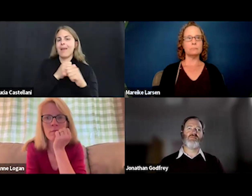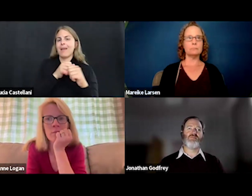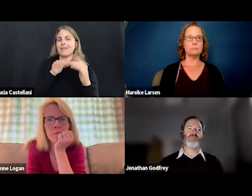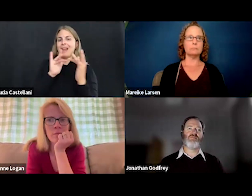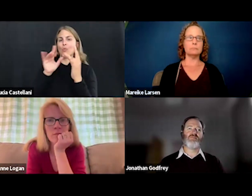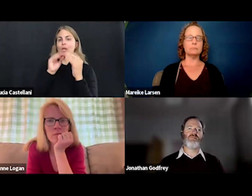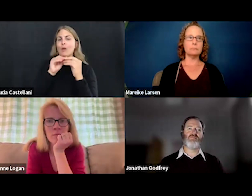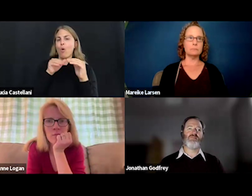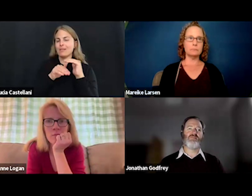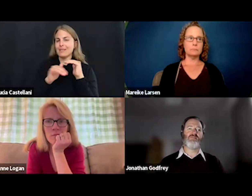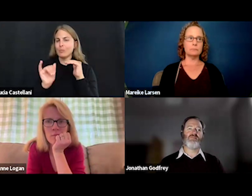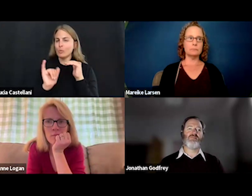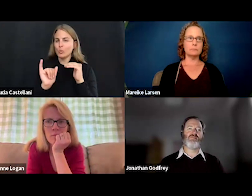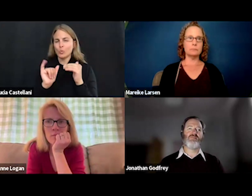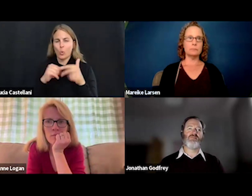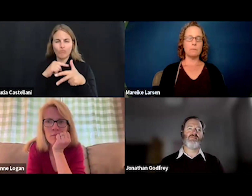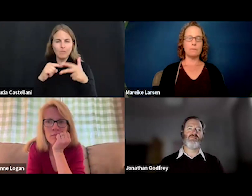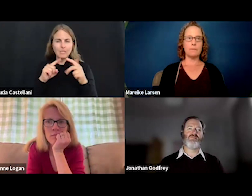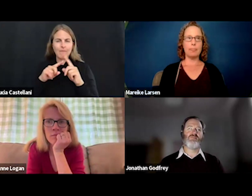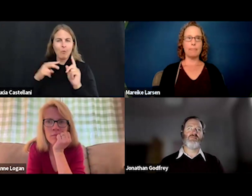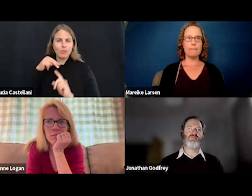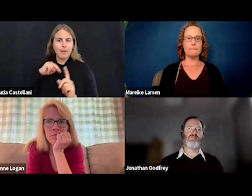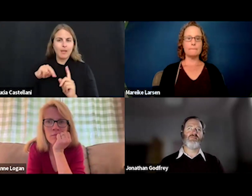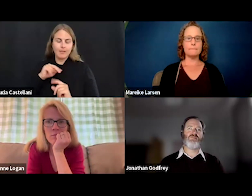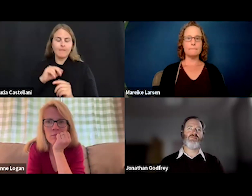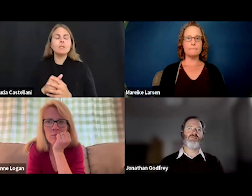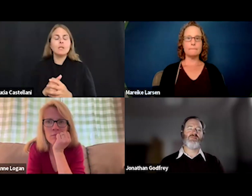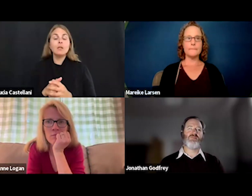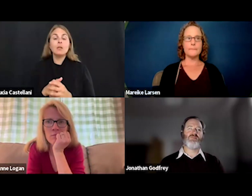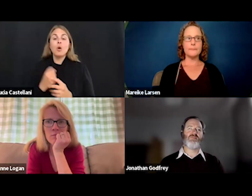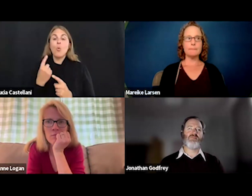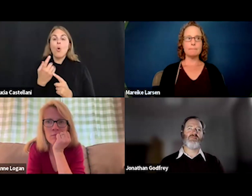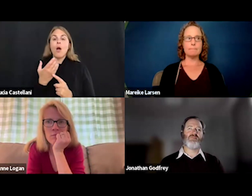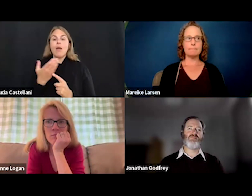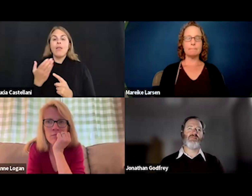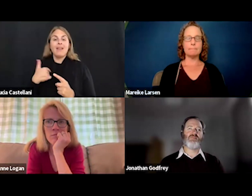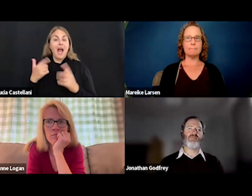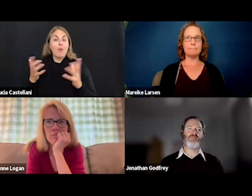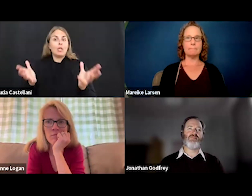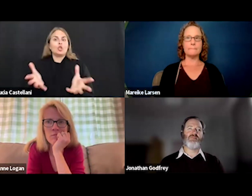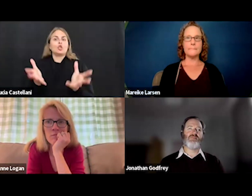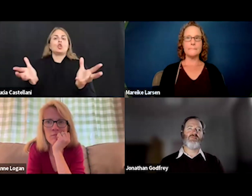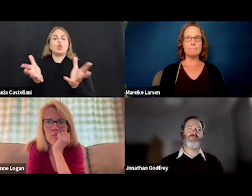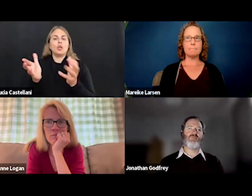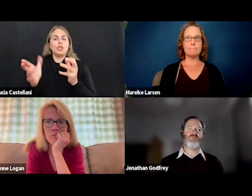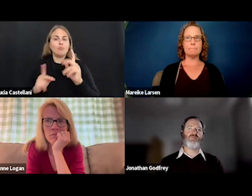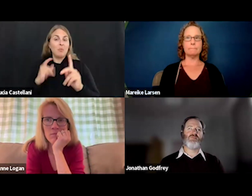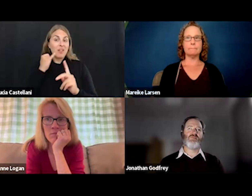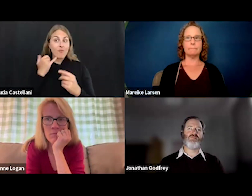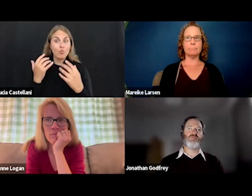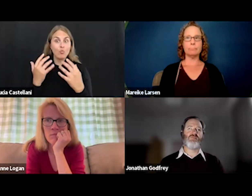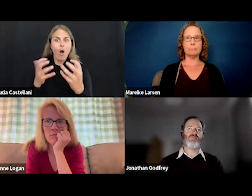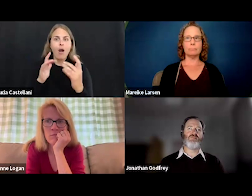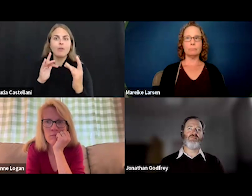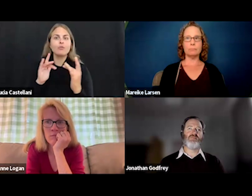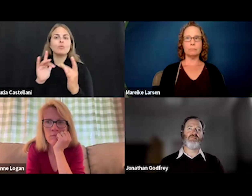So I think one of the things that I would encourage people who want to network to do is to reach out